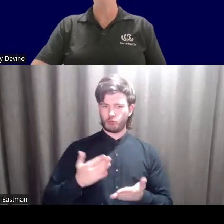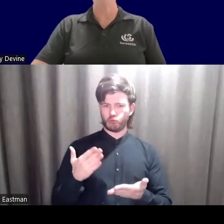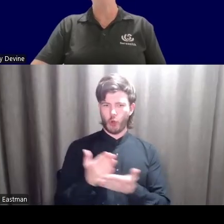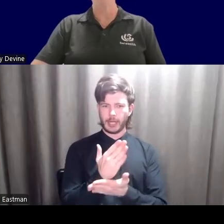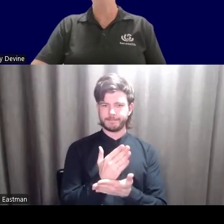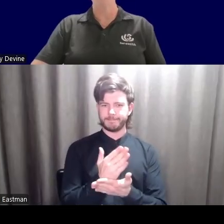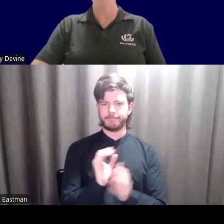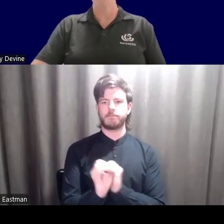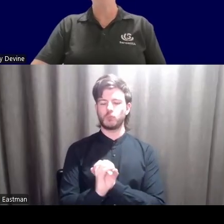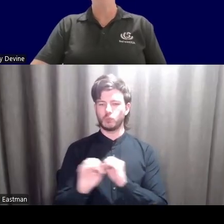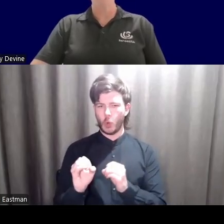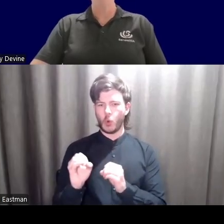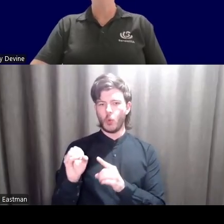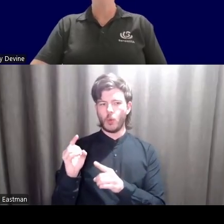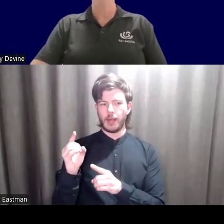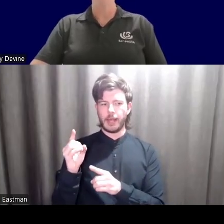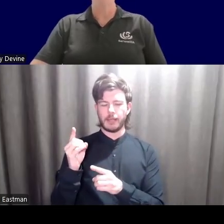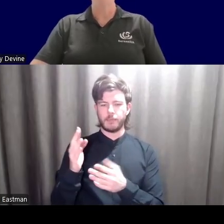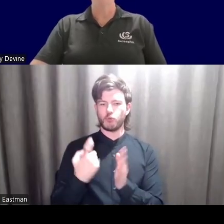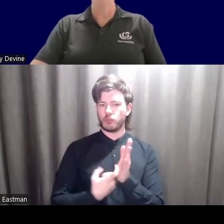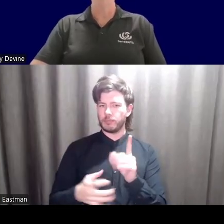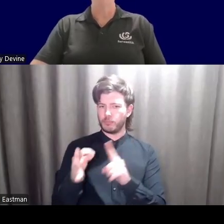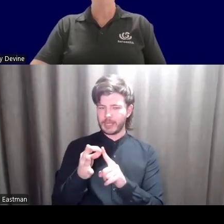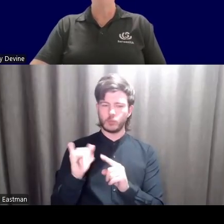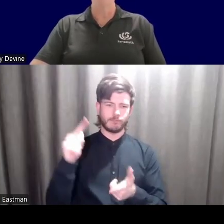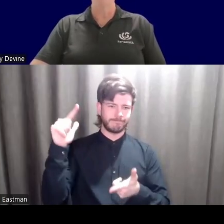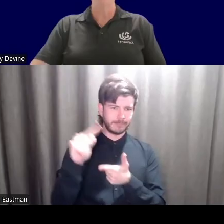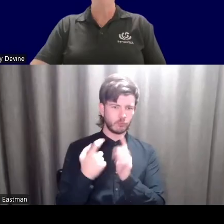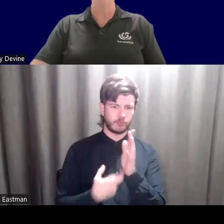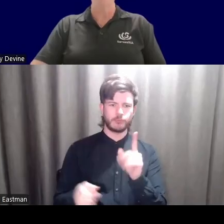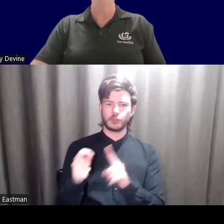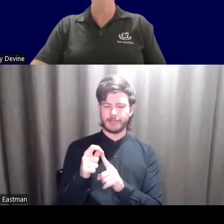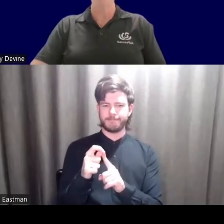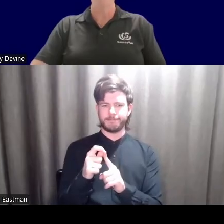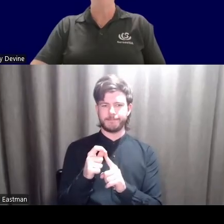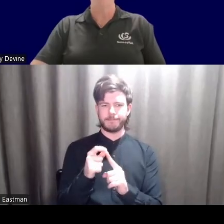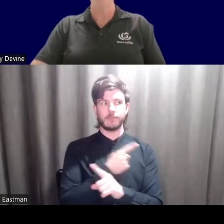high risk practices. Practitioners should consider sensory, language and information